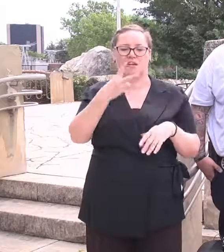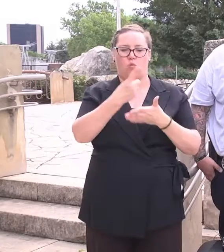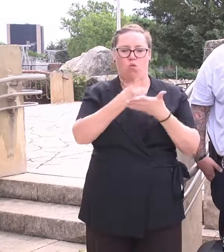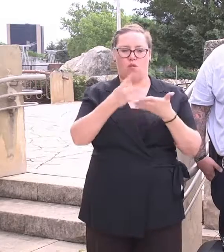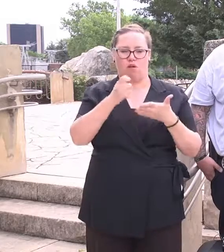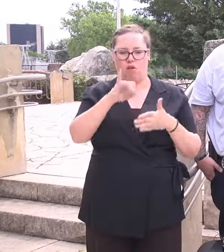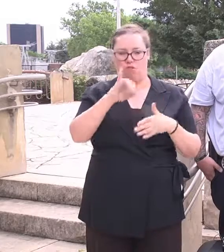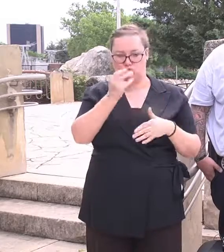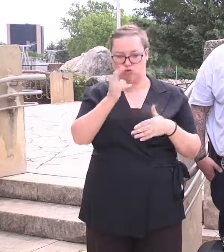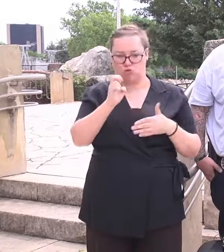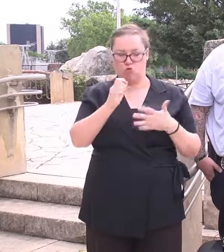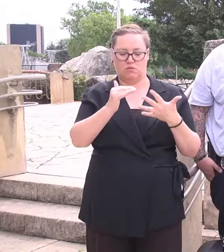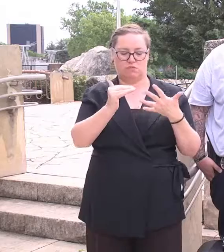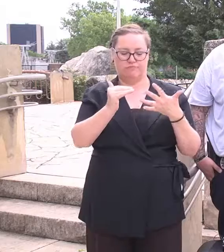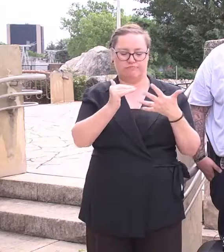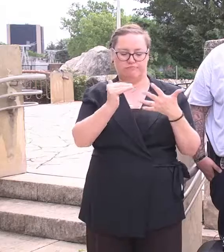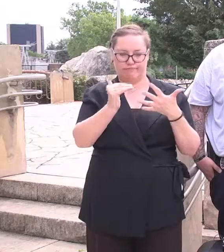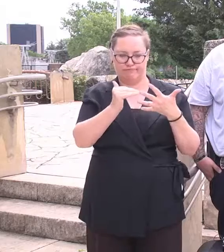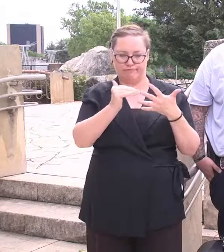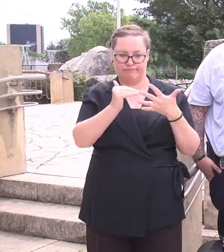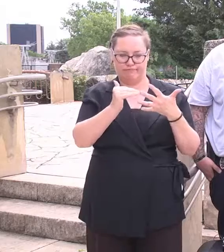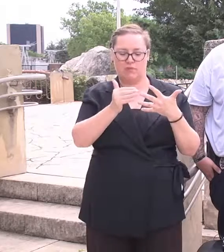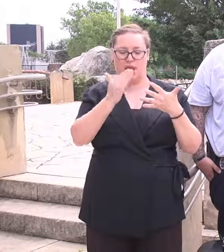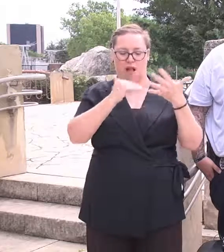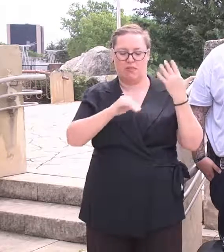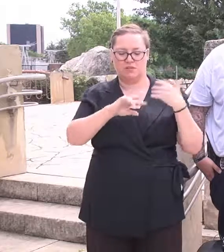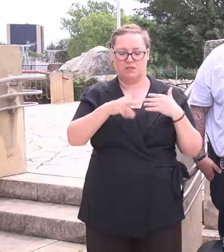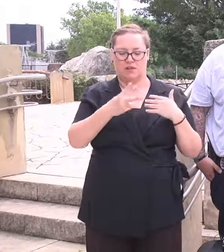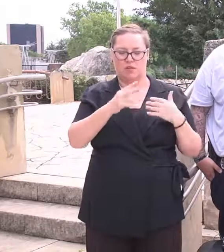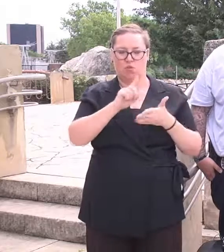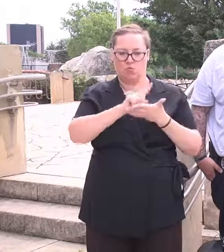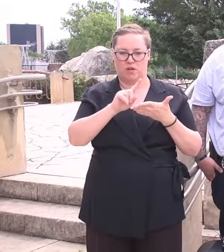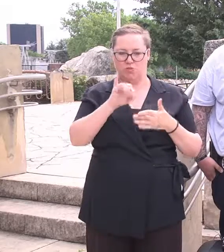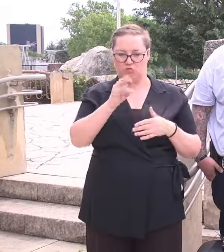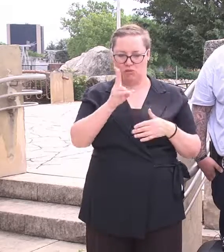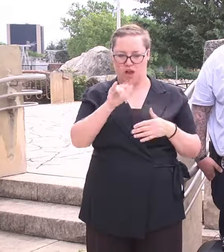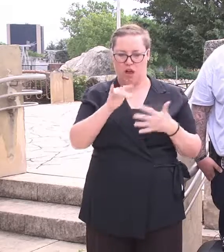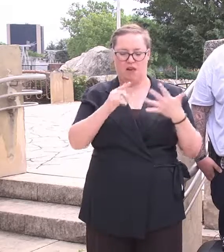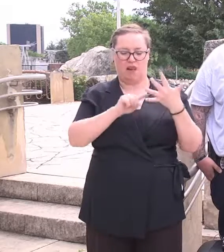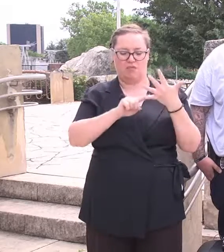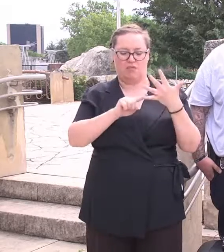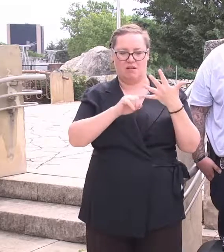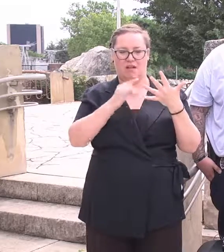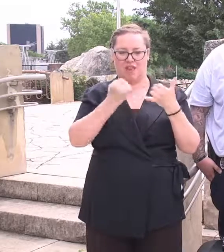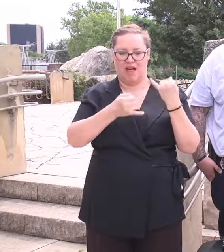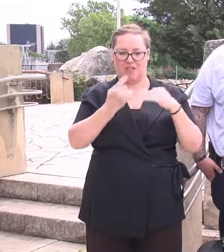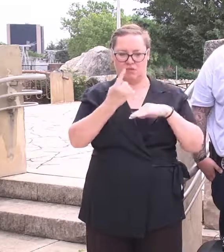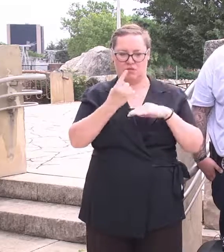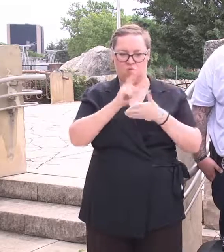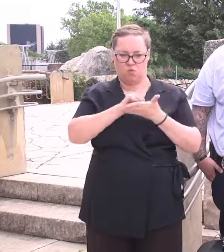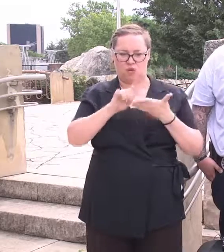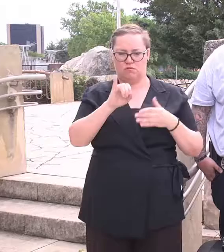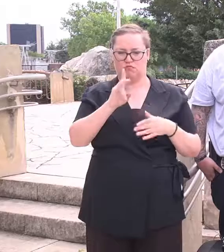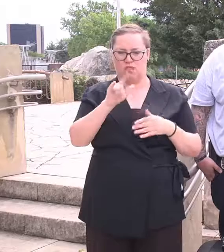second week of July and then uh the last week of July going into August uh for more information on